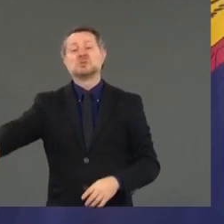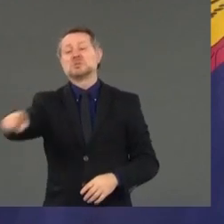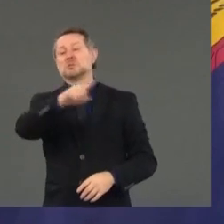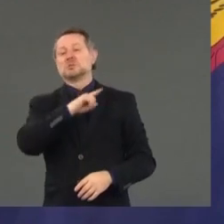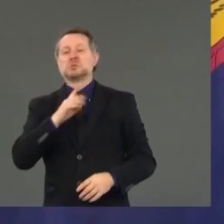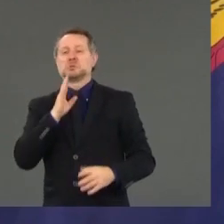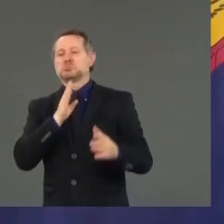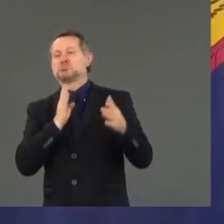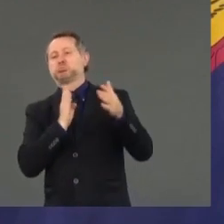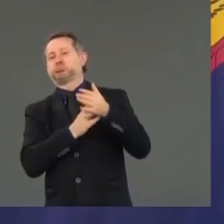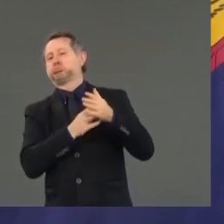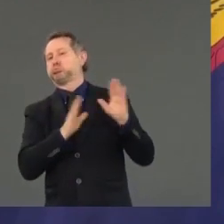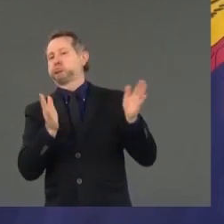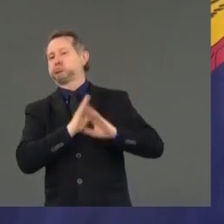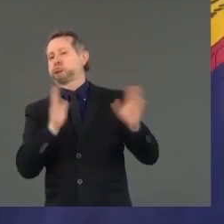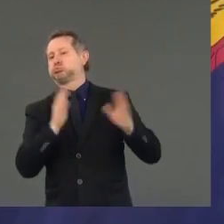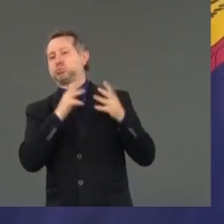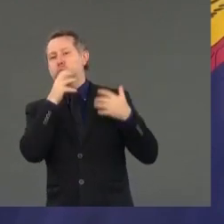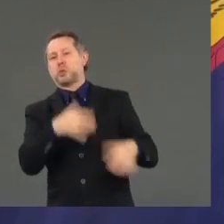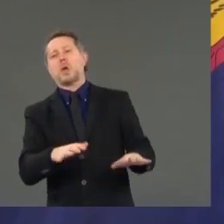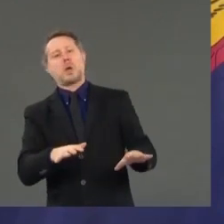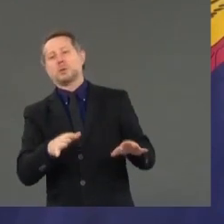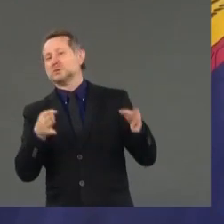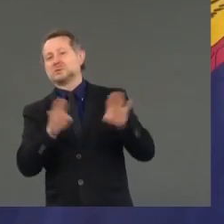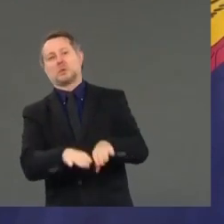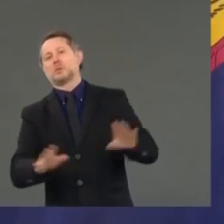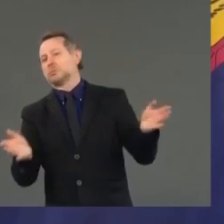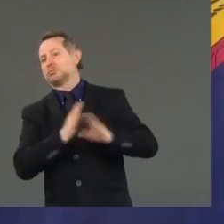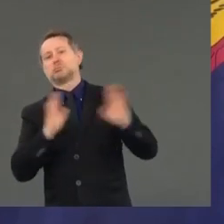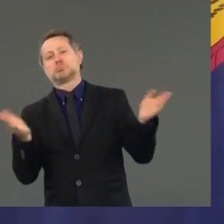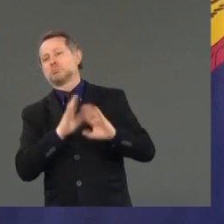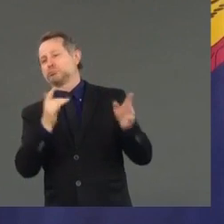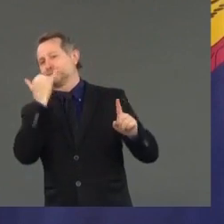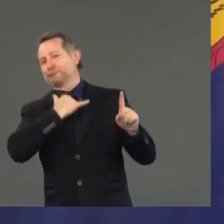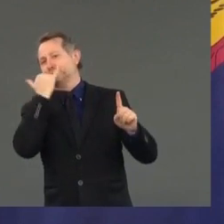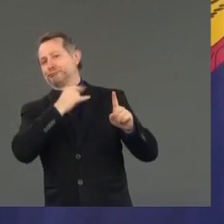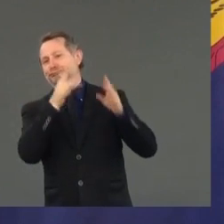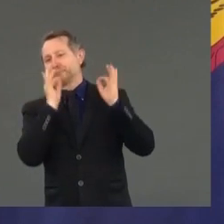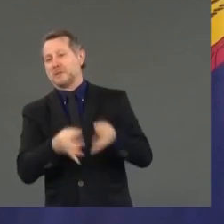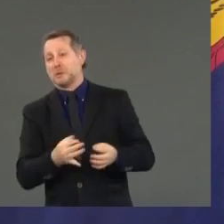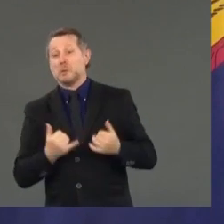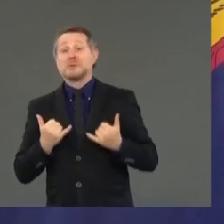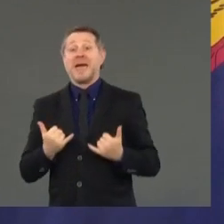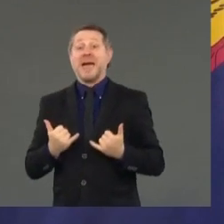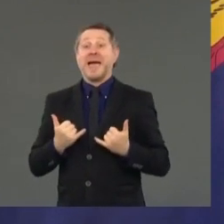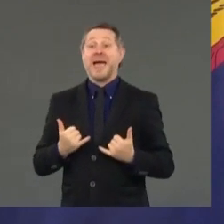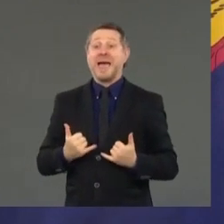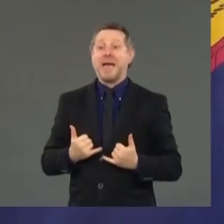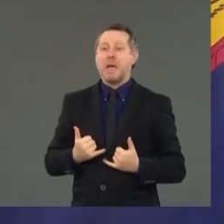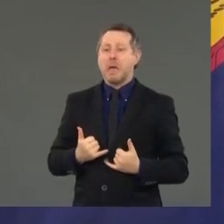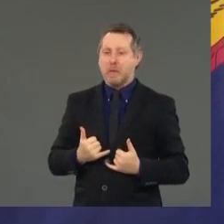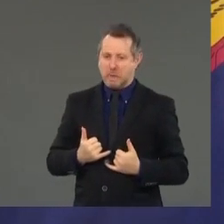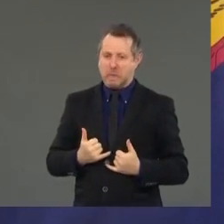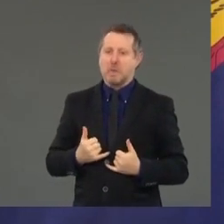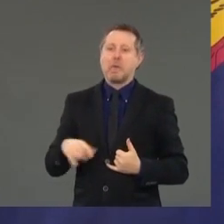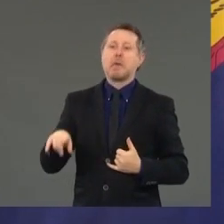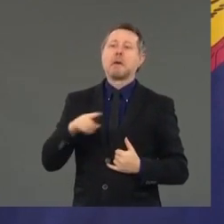ALL OF THOSE 700 THE OVERWHELMING MAJORITY WERE